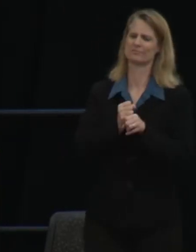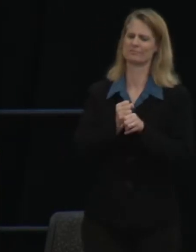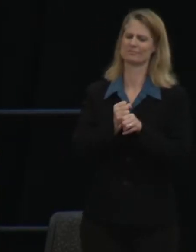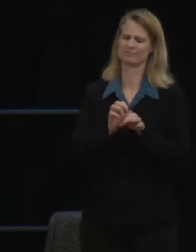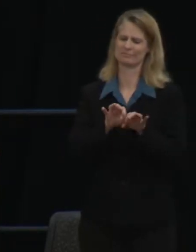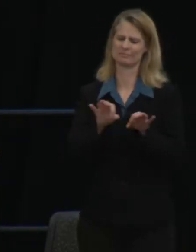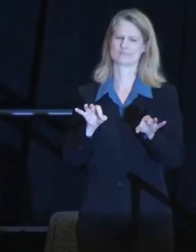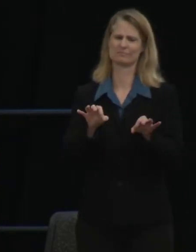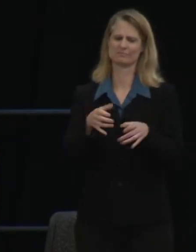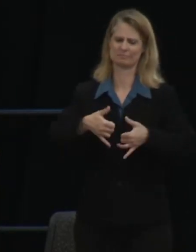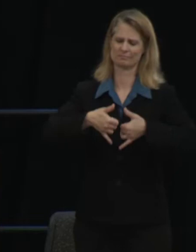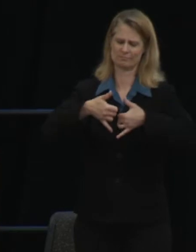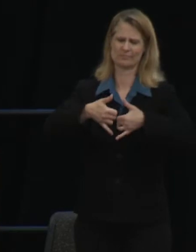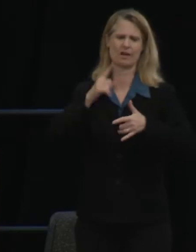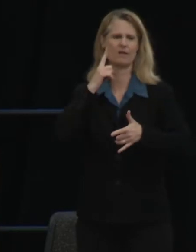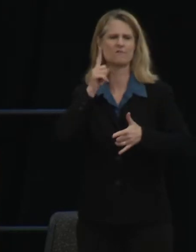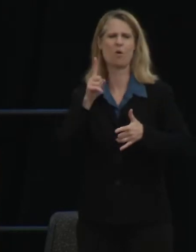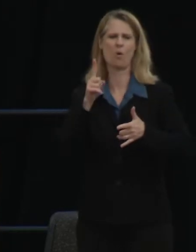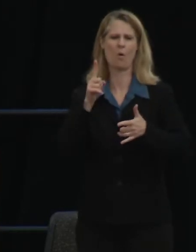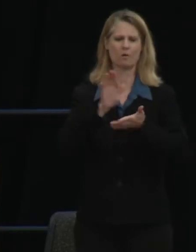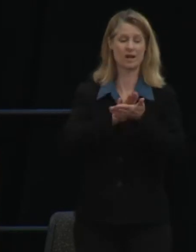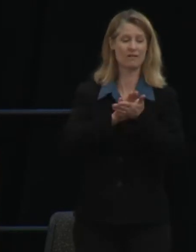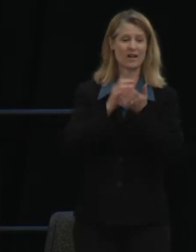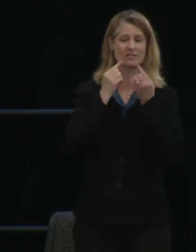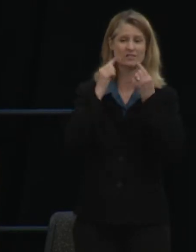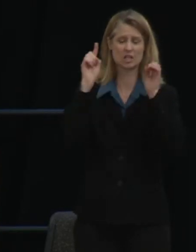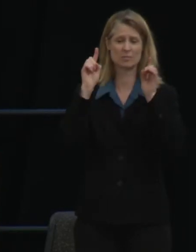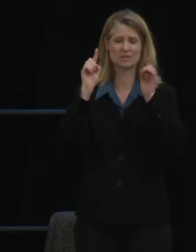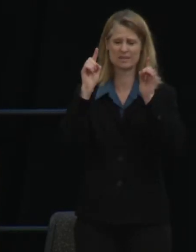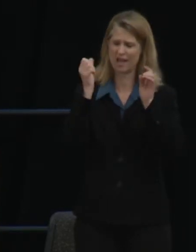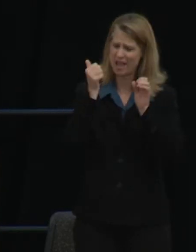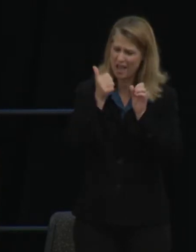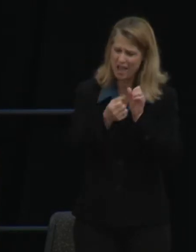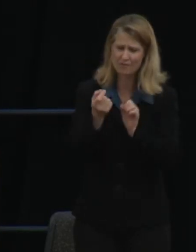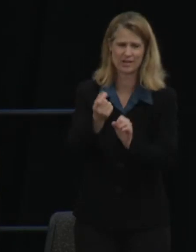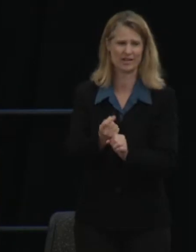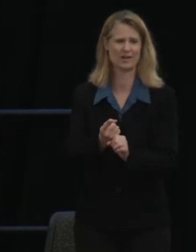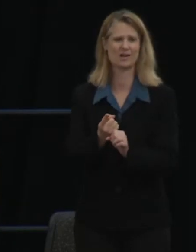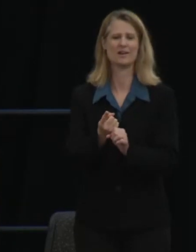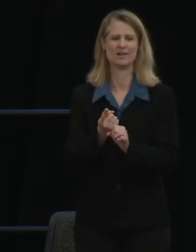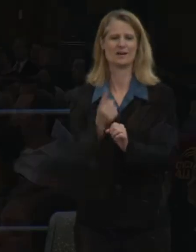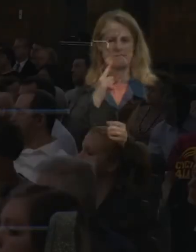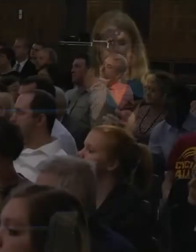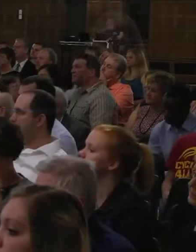for her academic achievements each year of her undergraduate program.